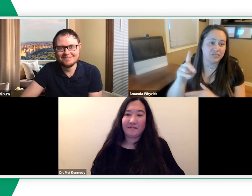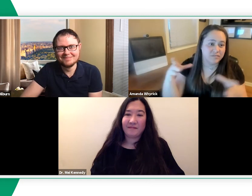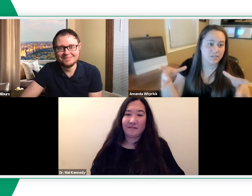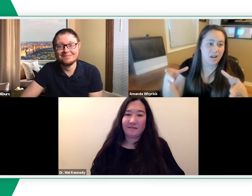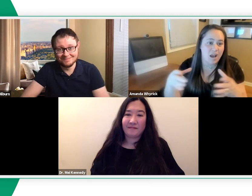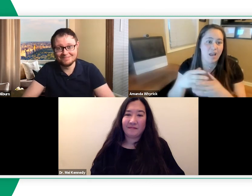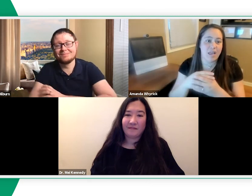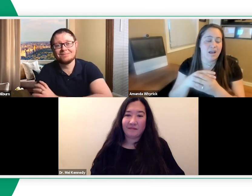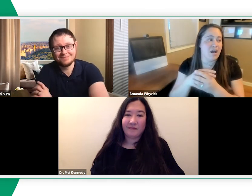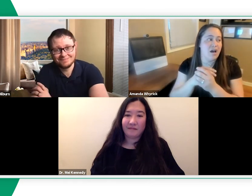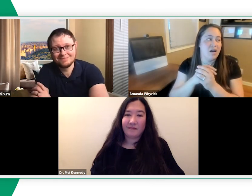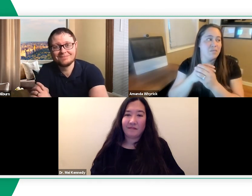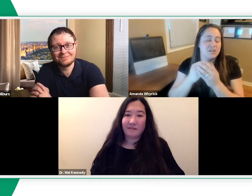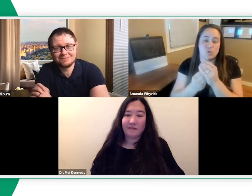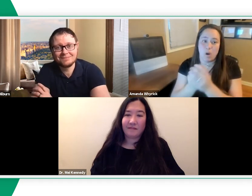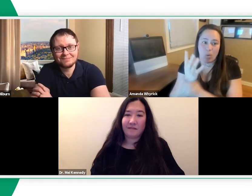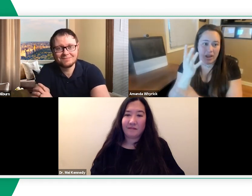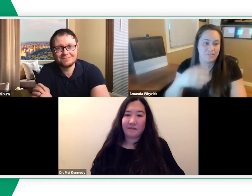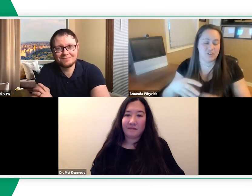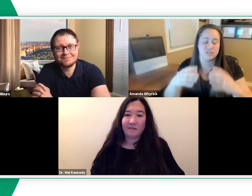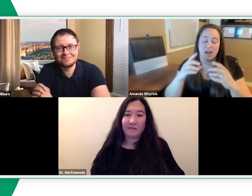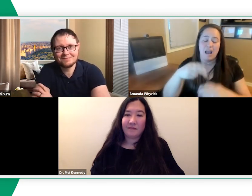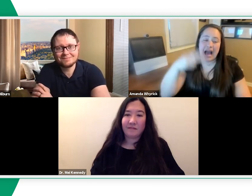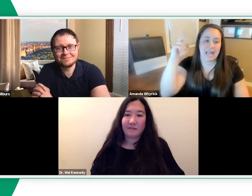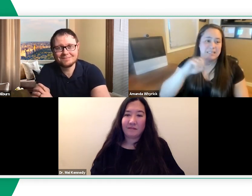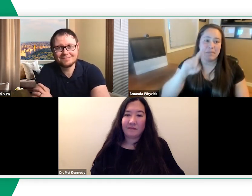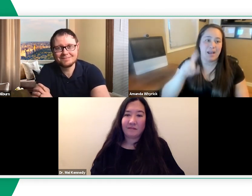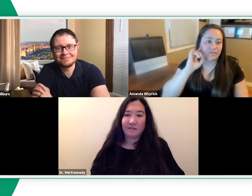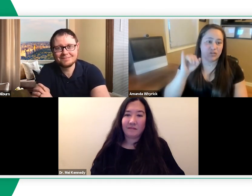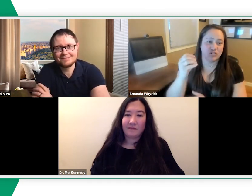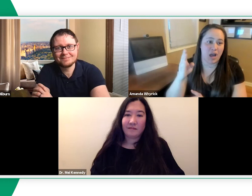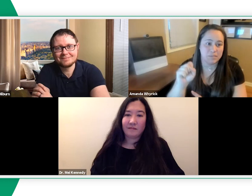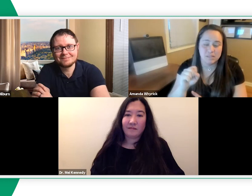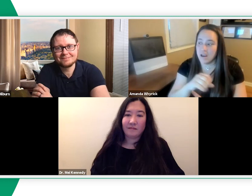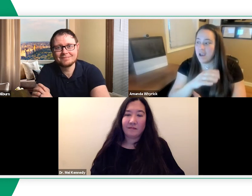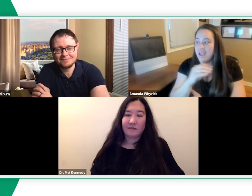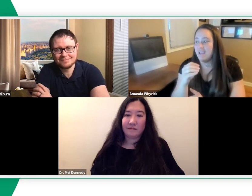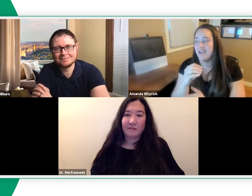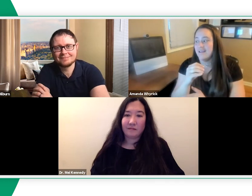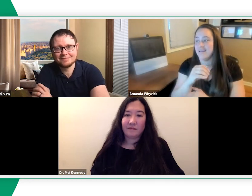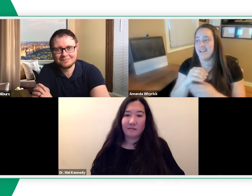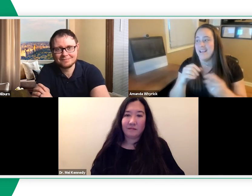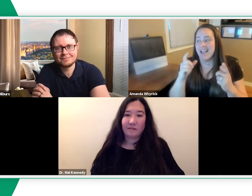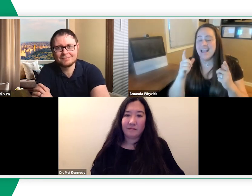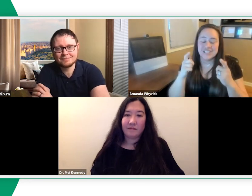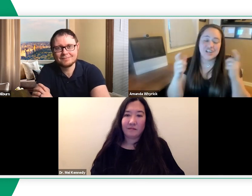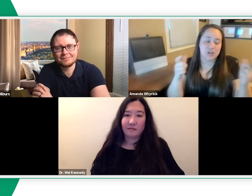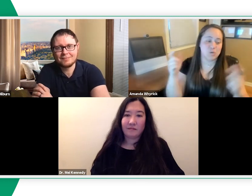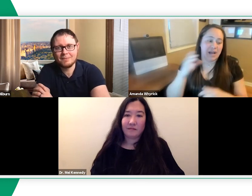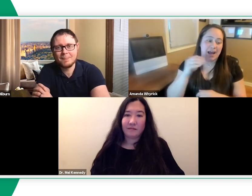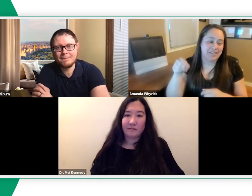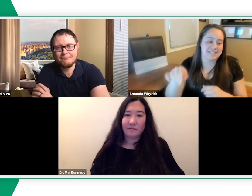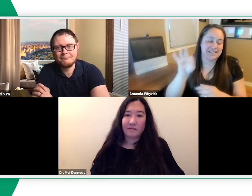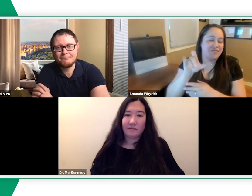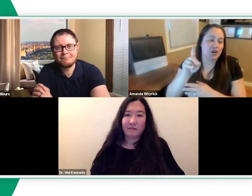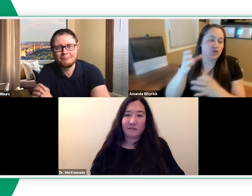And it's growing. There’s a high demand for jobs. And it’s huge. This is a field